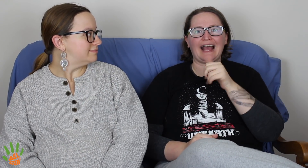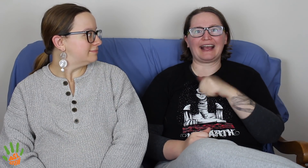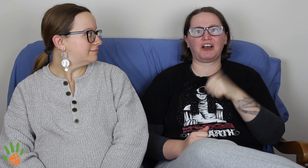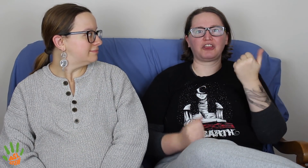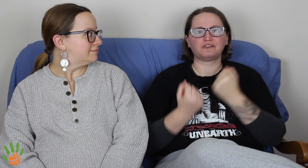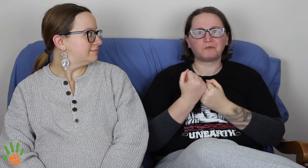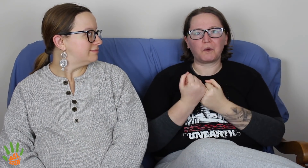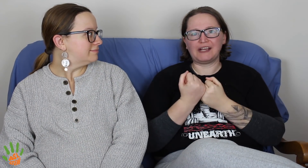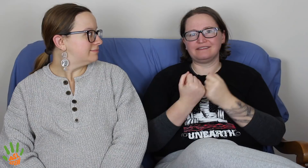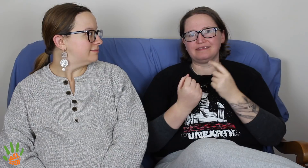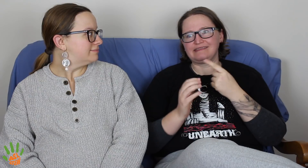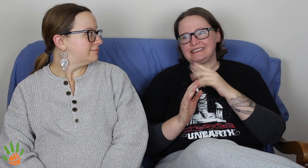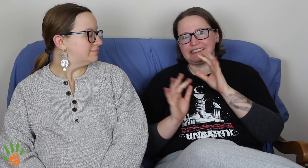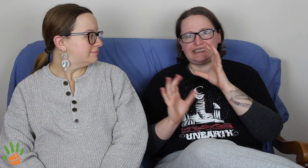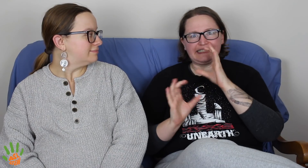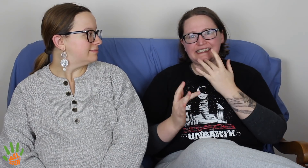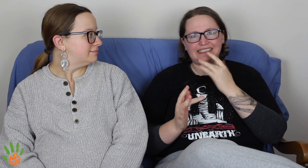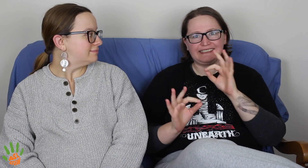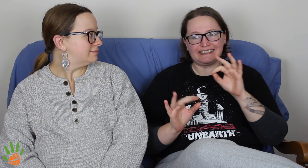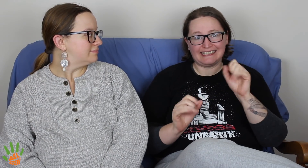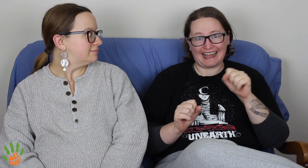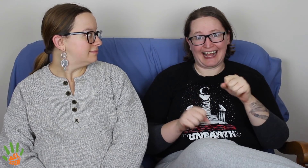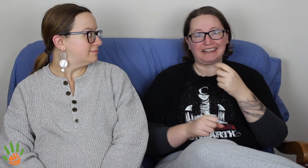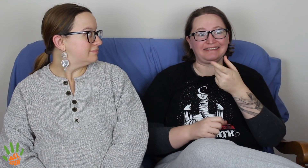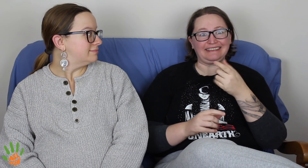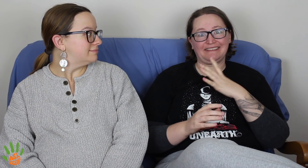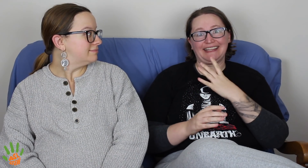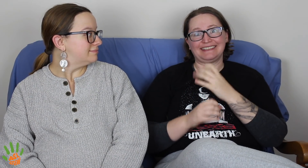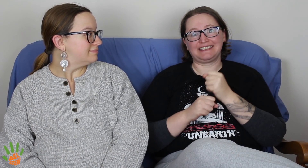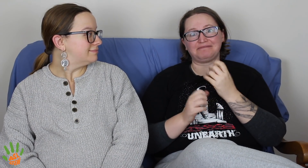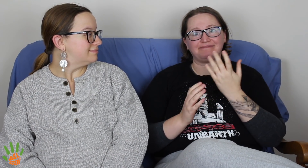or try and find some other support where I can which is hard to do.